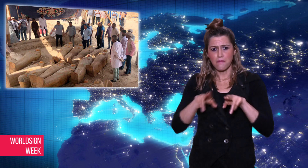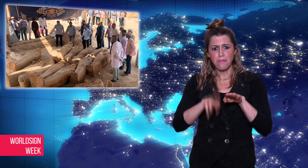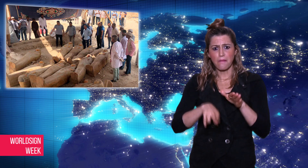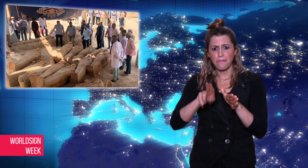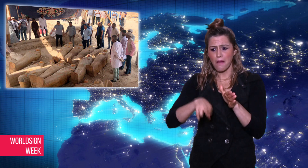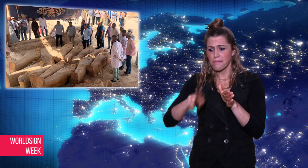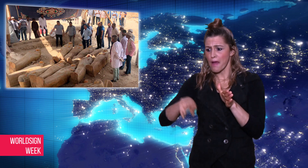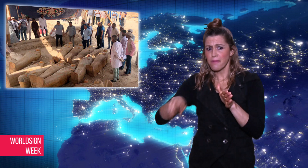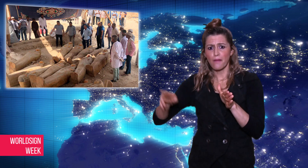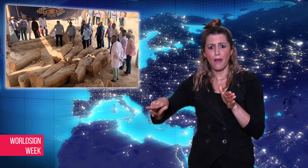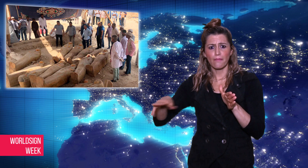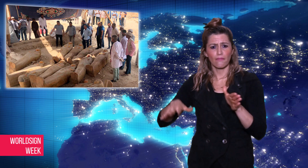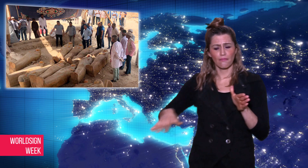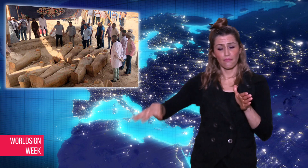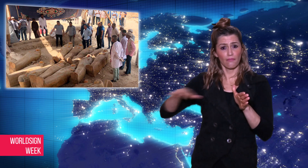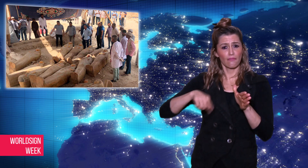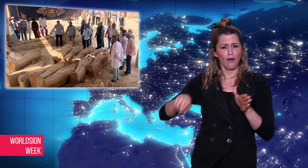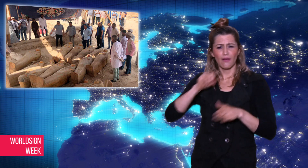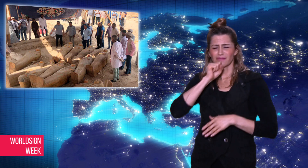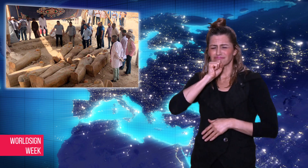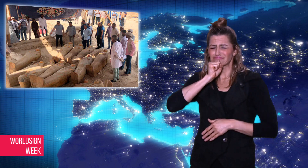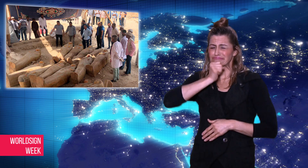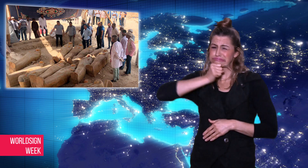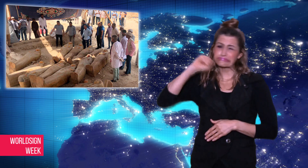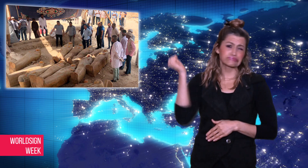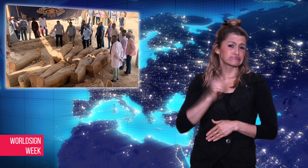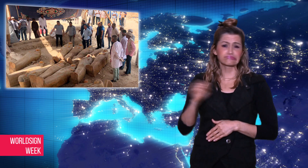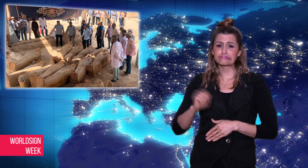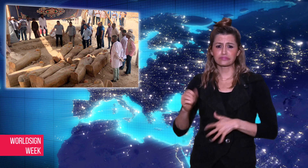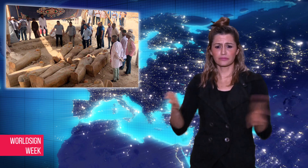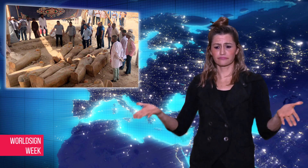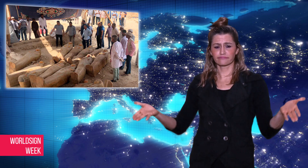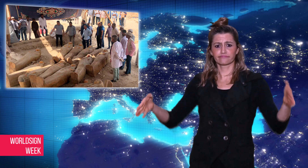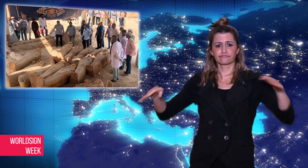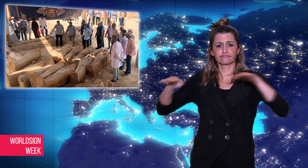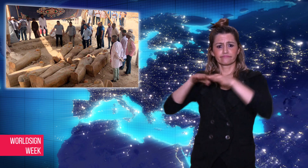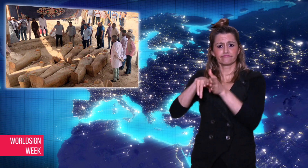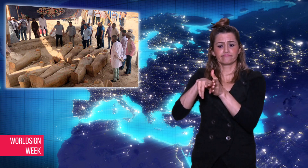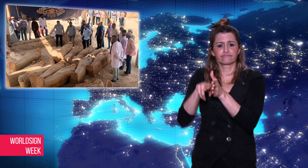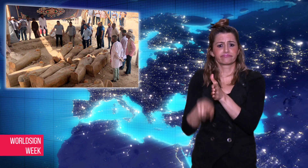cemetery in Luxor, Egypt.